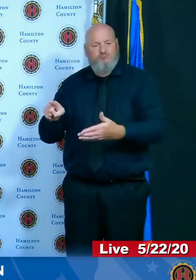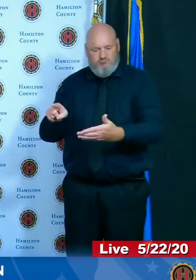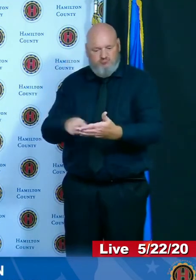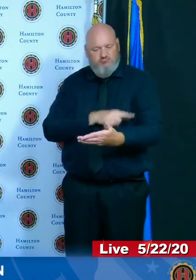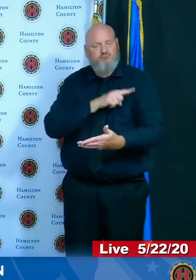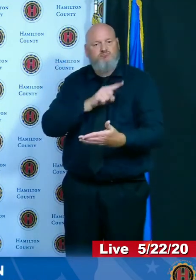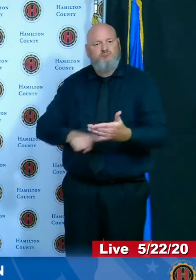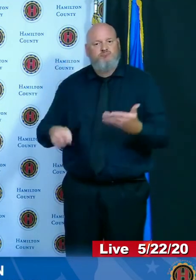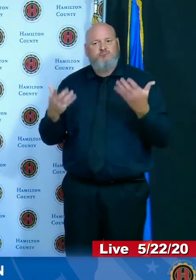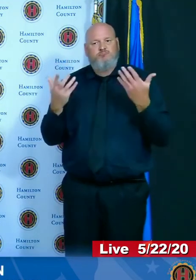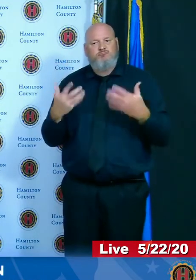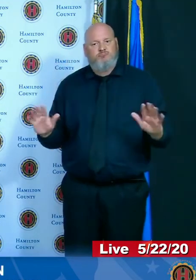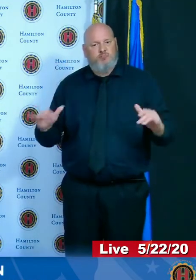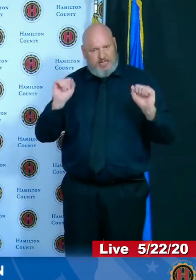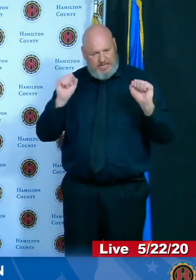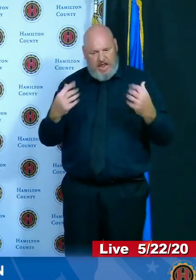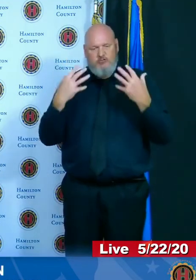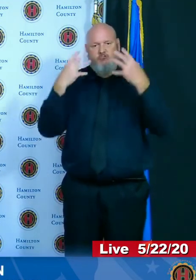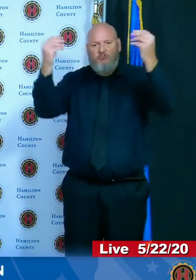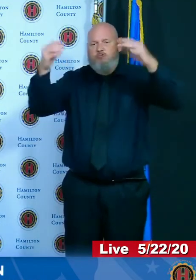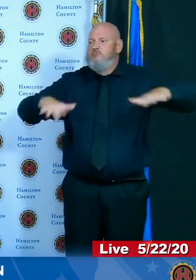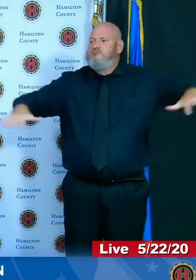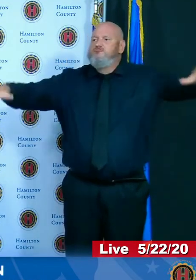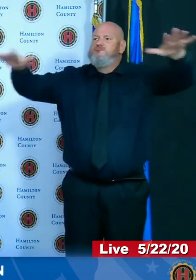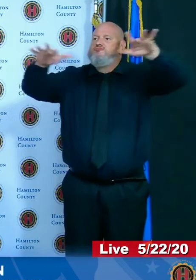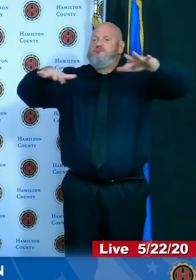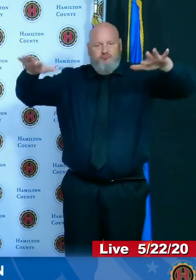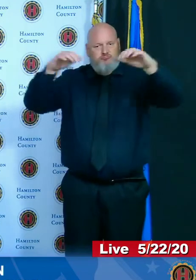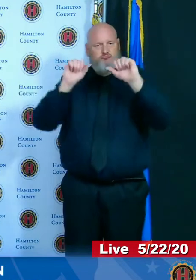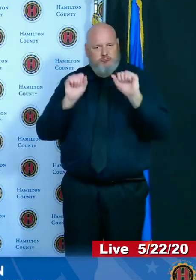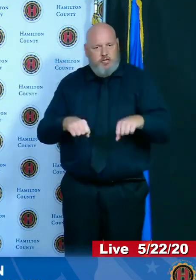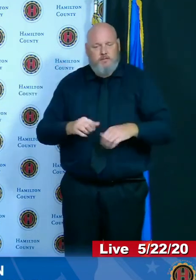family units stay apart or household units stay apart we do definitely see